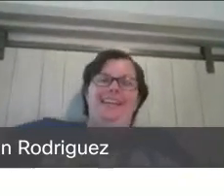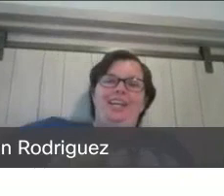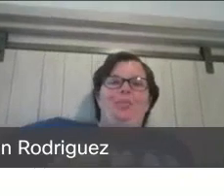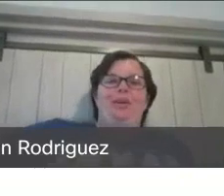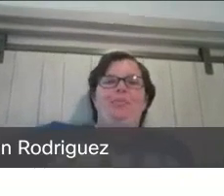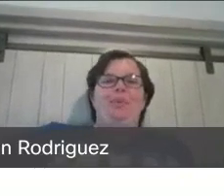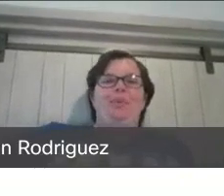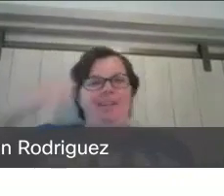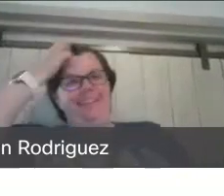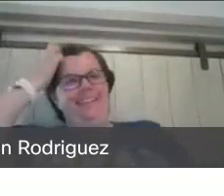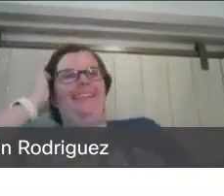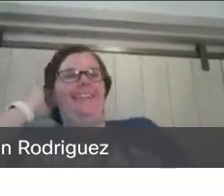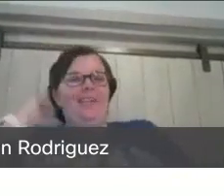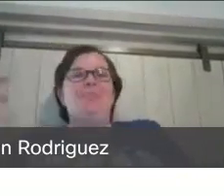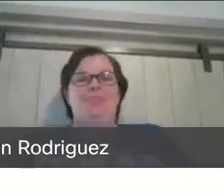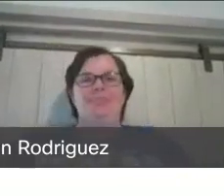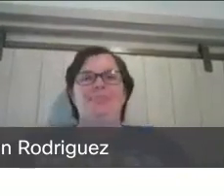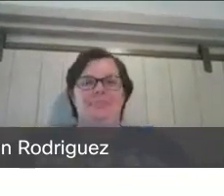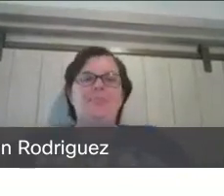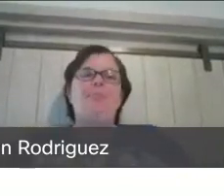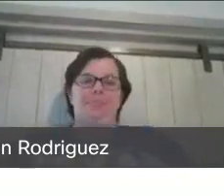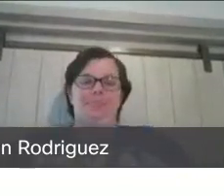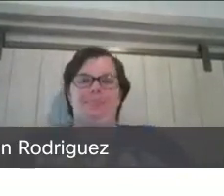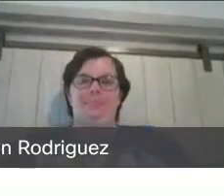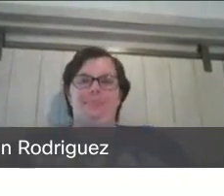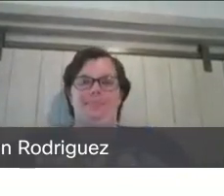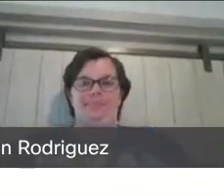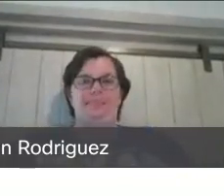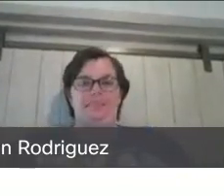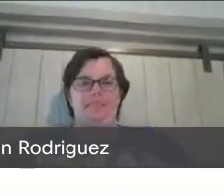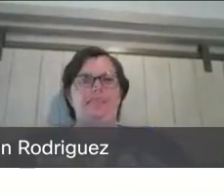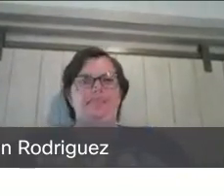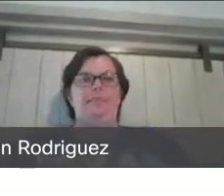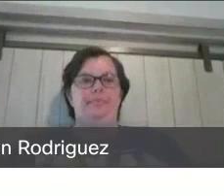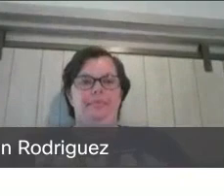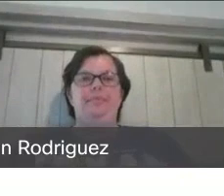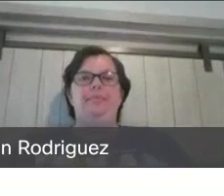Yeah, she can like give any option, texting her like, to me texting is easier for me because